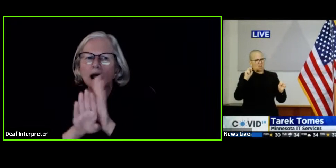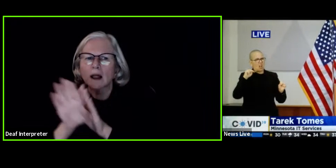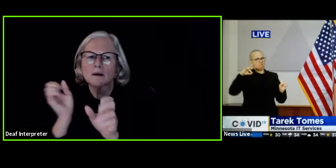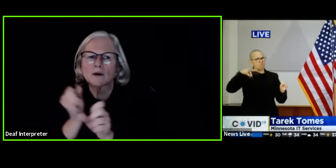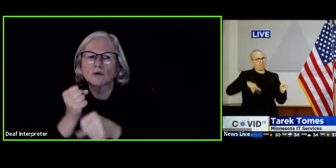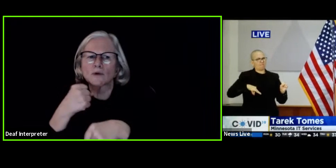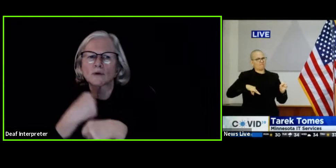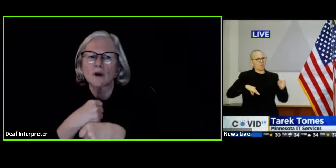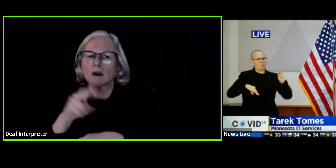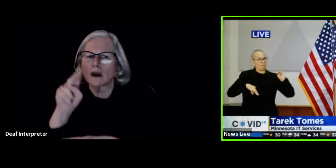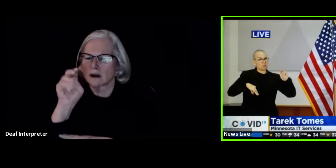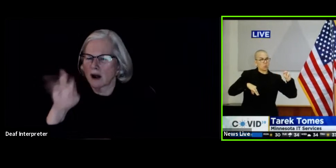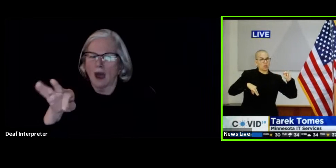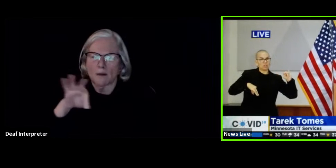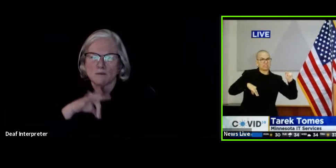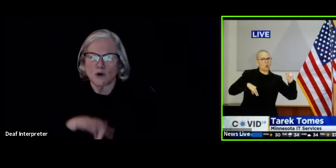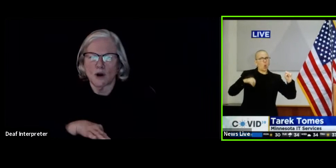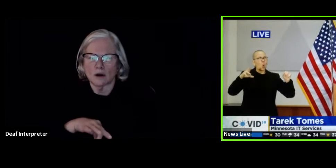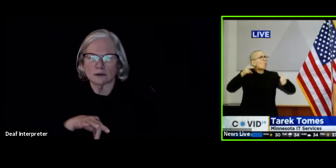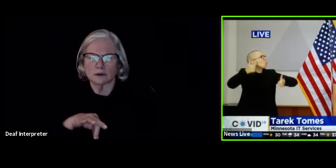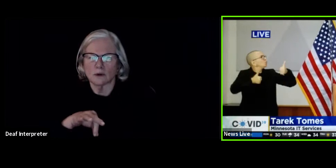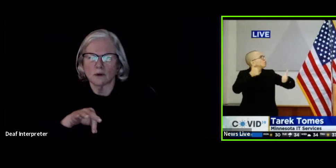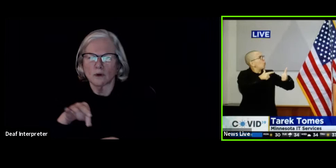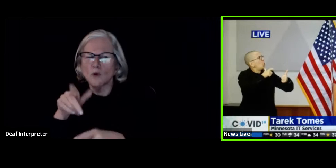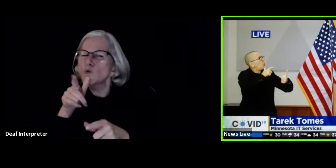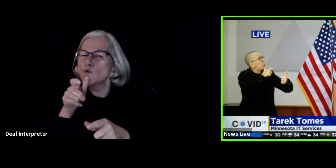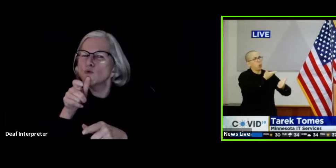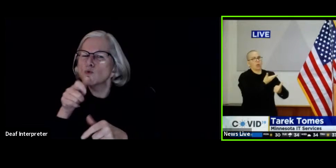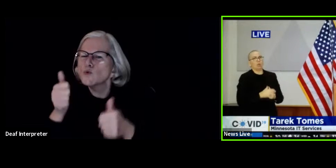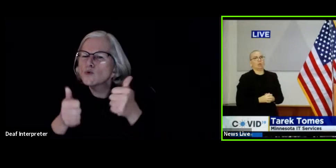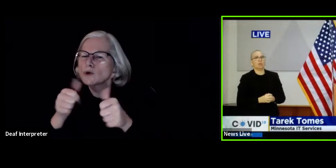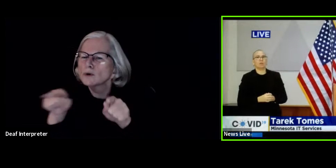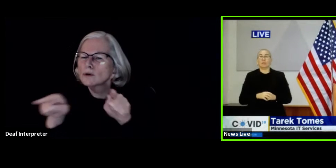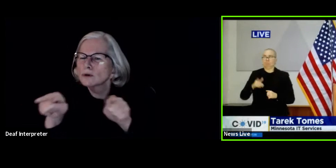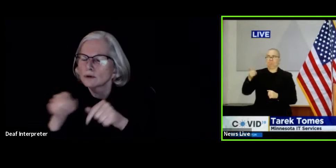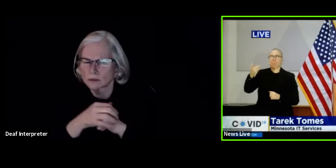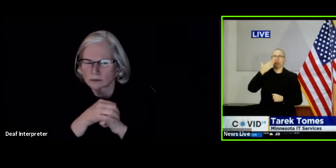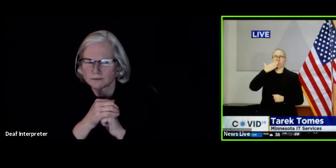IT WAS REALLY AN AMAZING POINT OF PERSONAL PRIVILEGE.